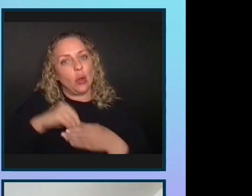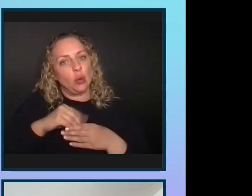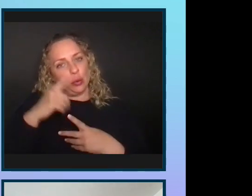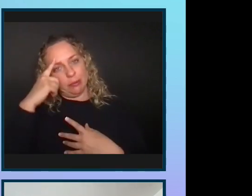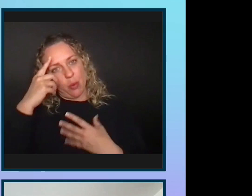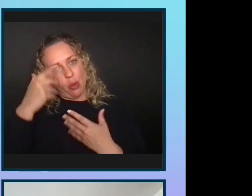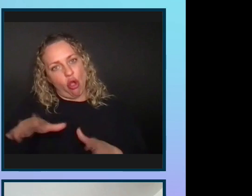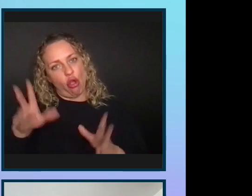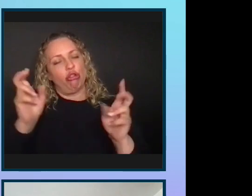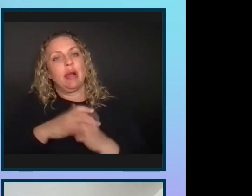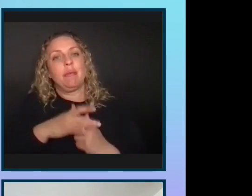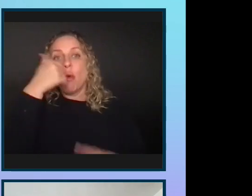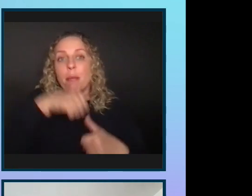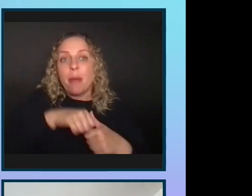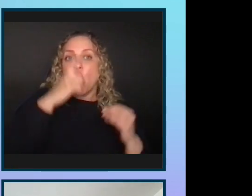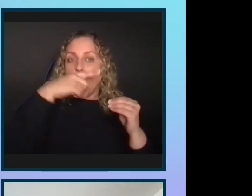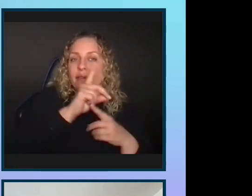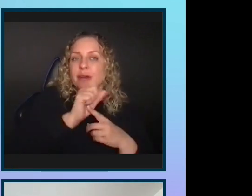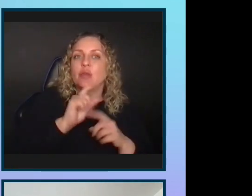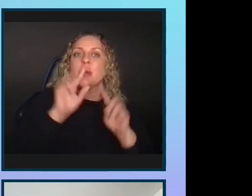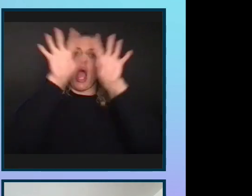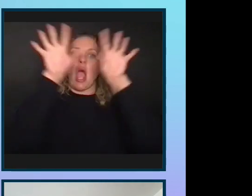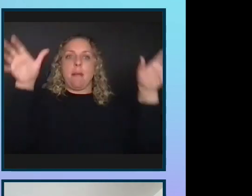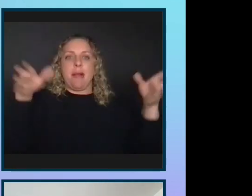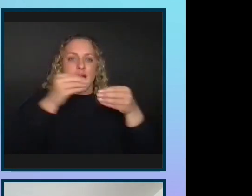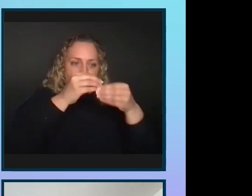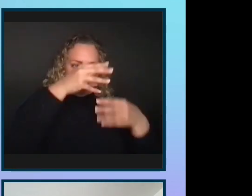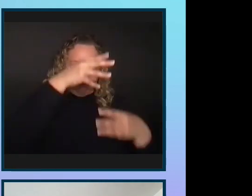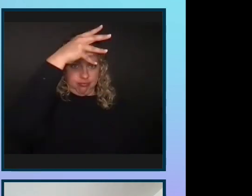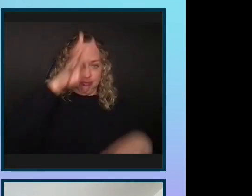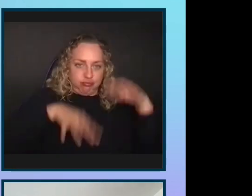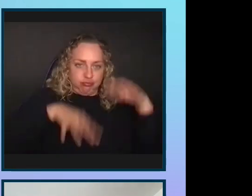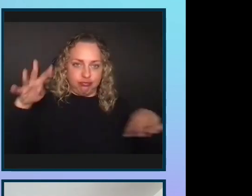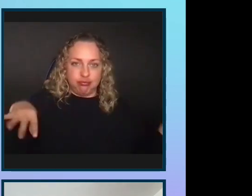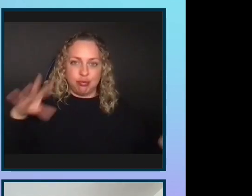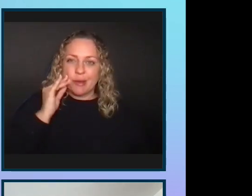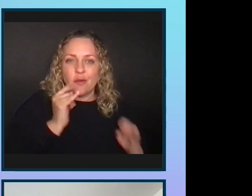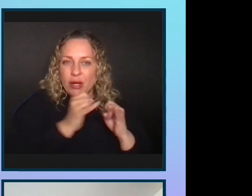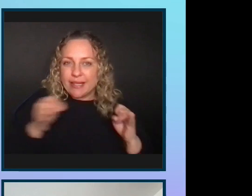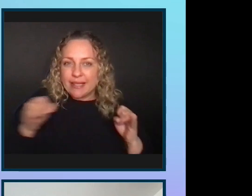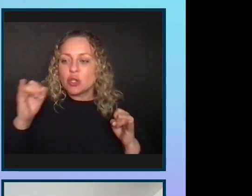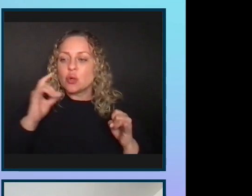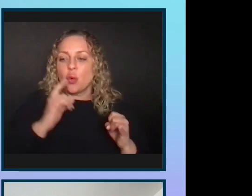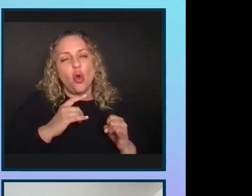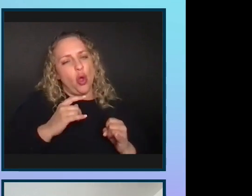cognitive disabilities is an umbrella term that encompasses a wide range of experiences, and that at some point in our lives,